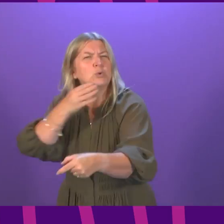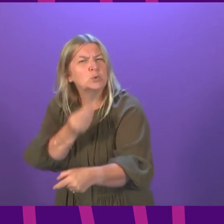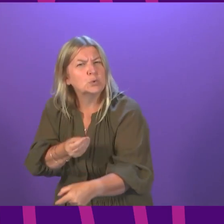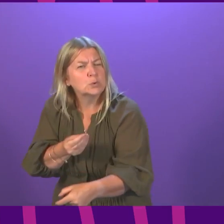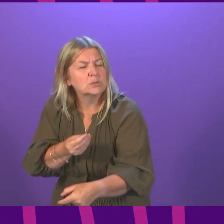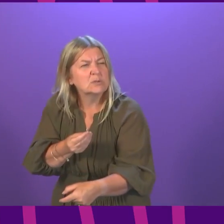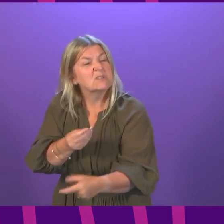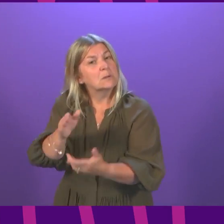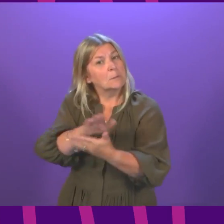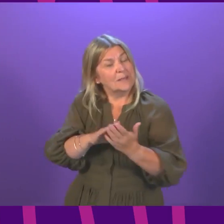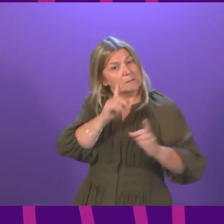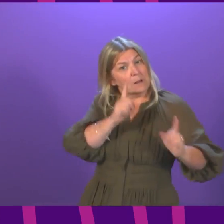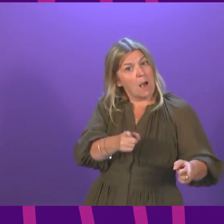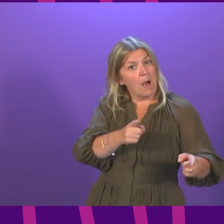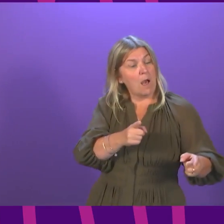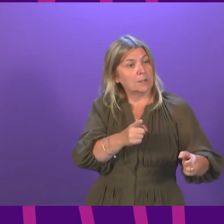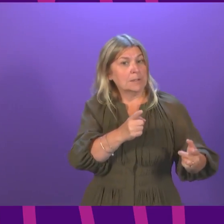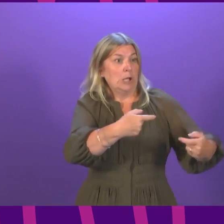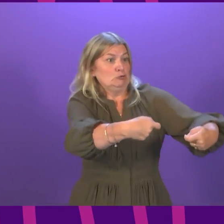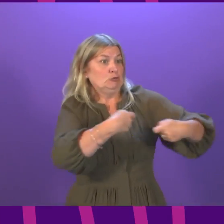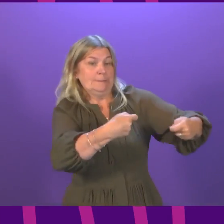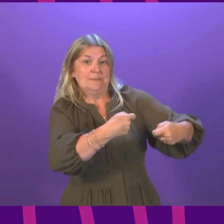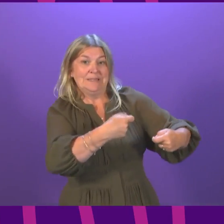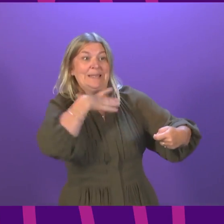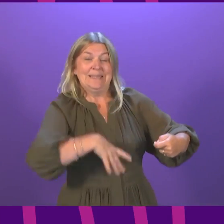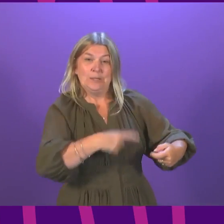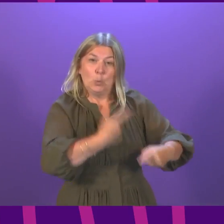cannot access the treatment that they need quickly enough, or is it that the treatment